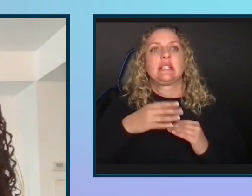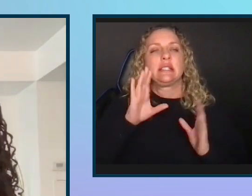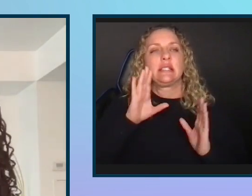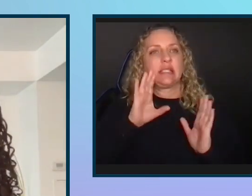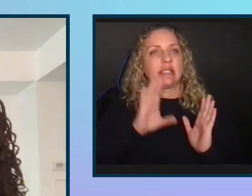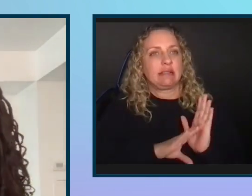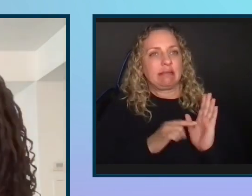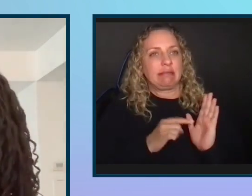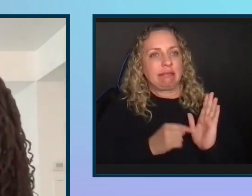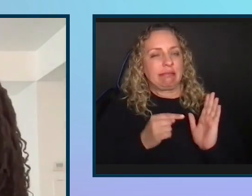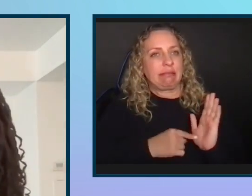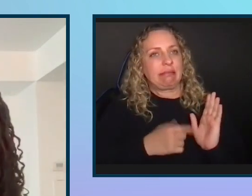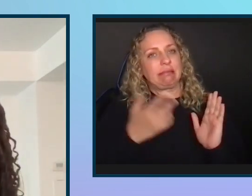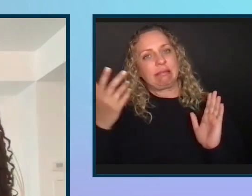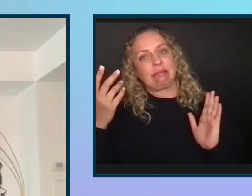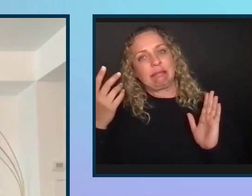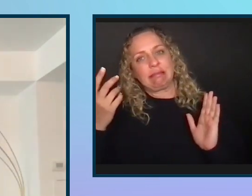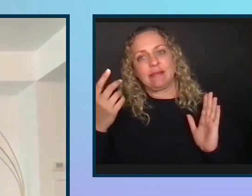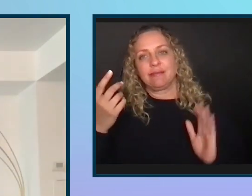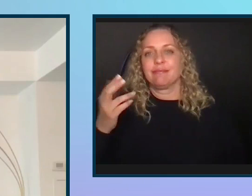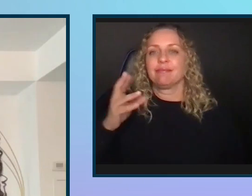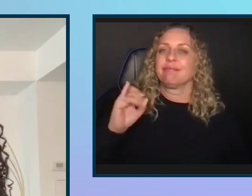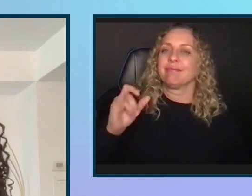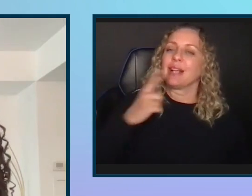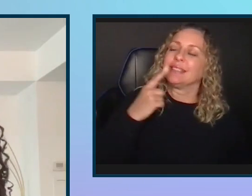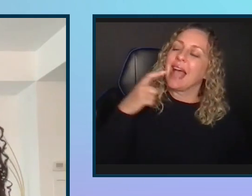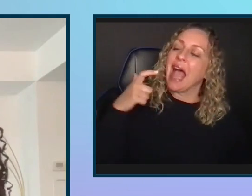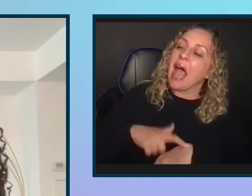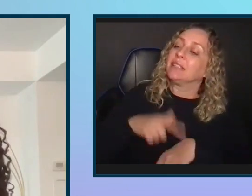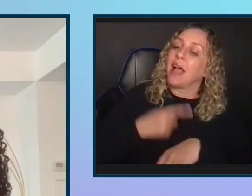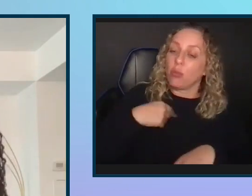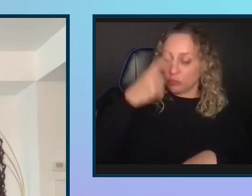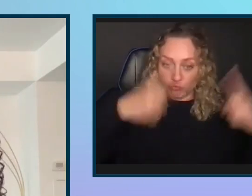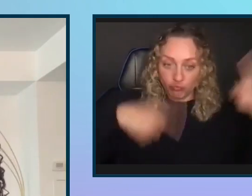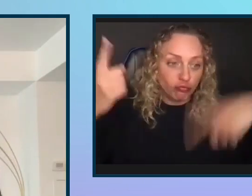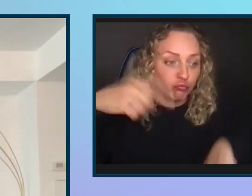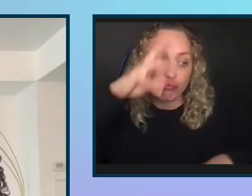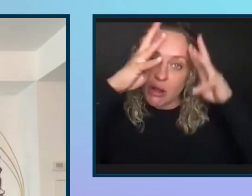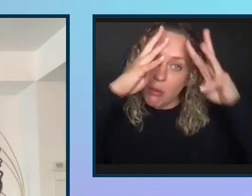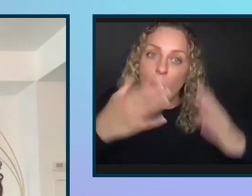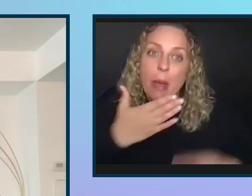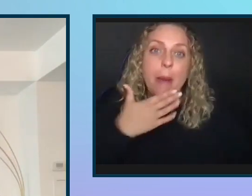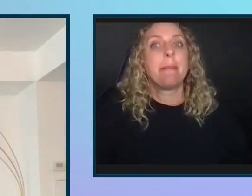So yeah, that's definitely. I think it's time to band together and come up with a better pattern on that one, right?